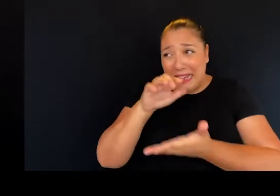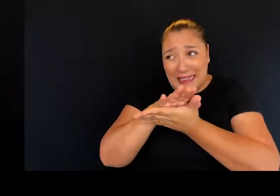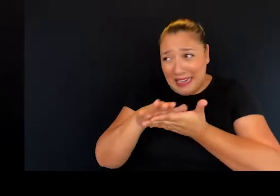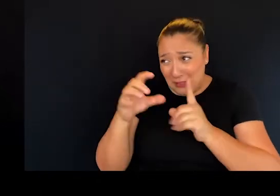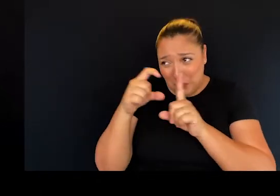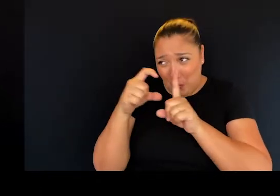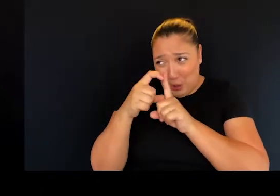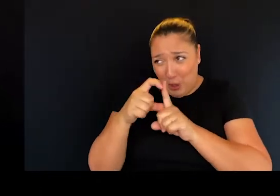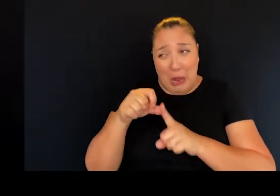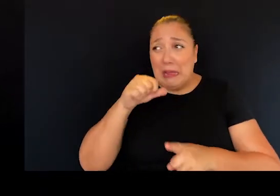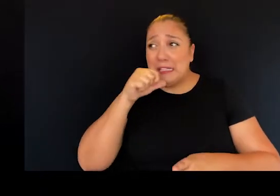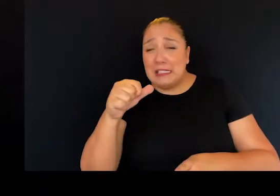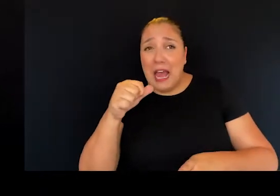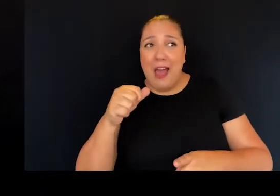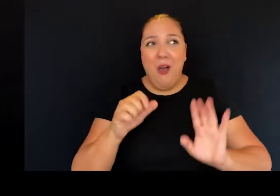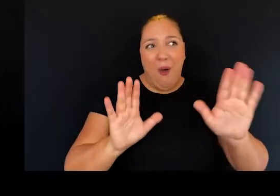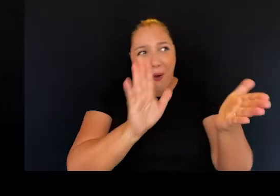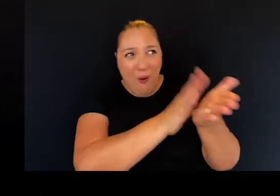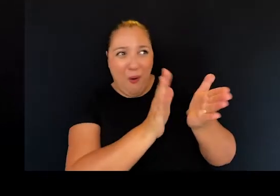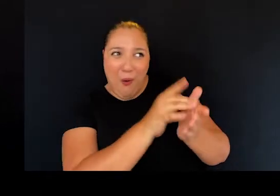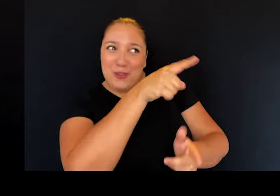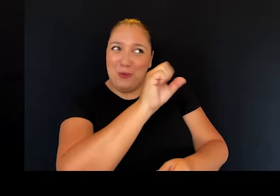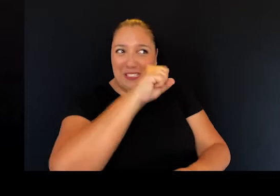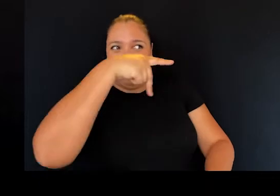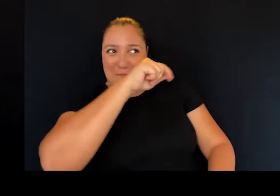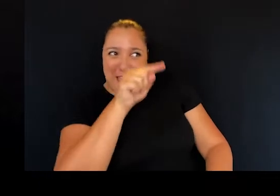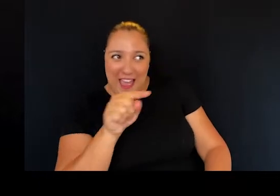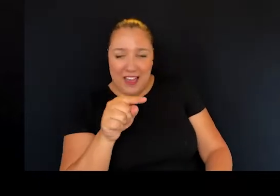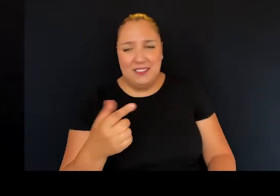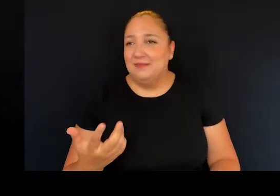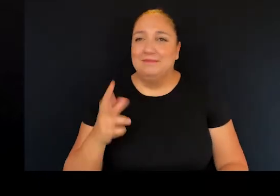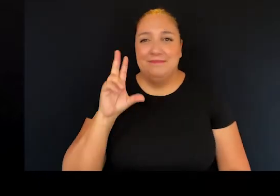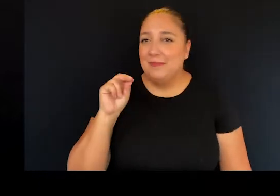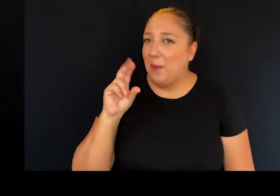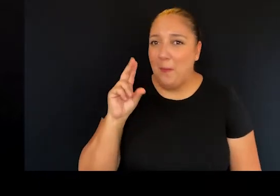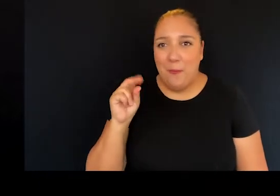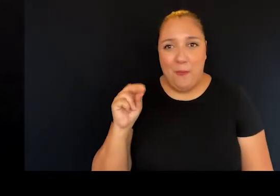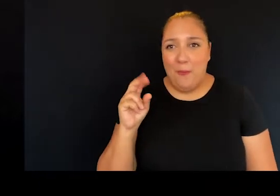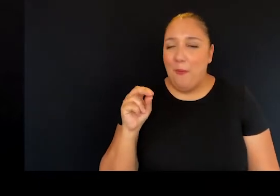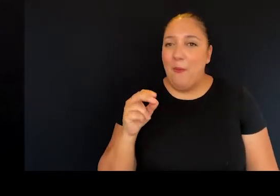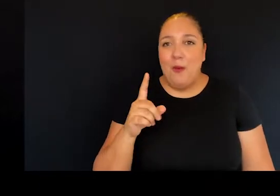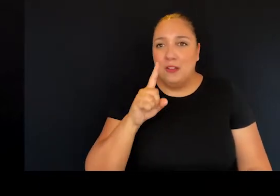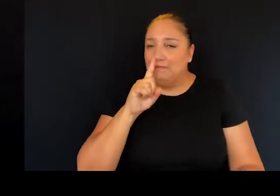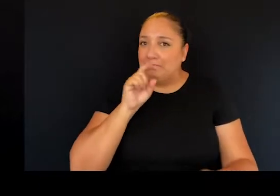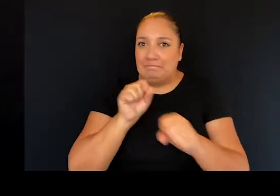if someone, it is not a compliment. It is not. It's purely derogatory, pejorative.